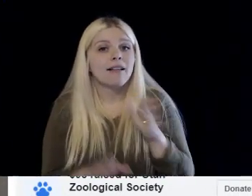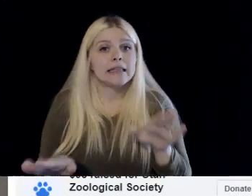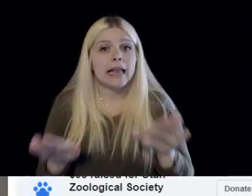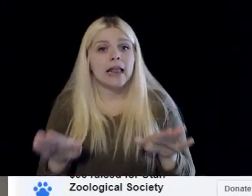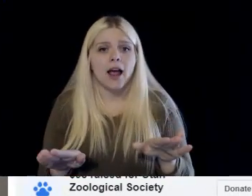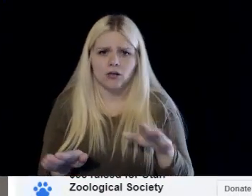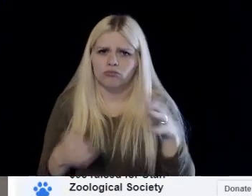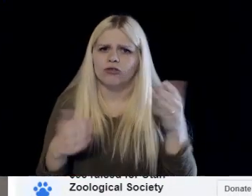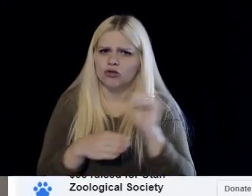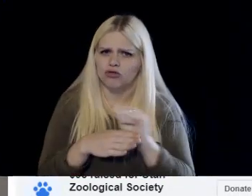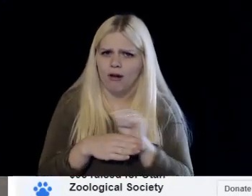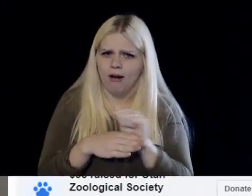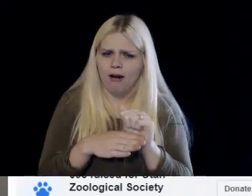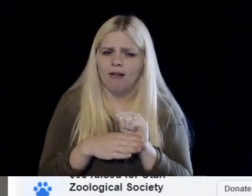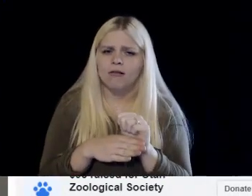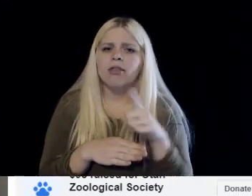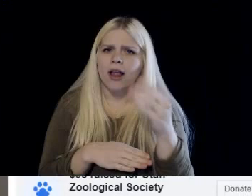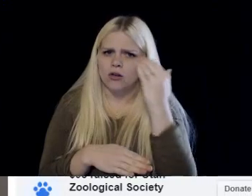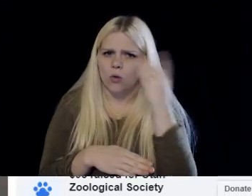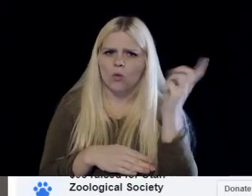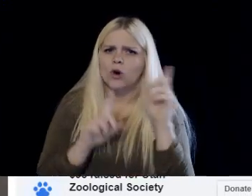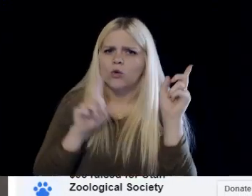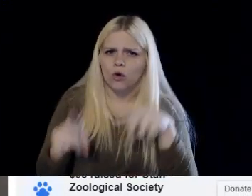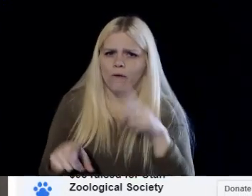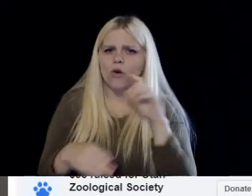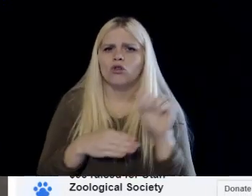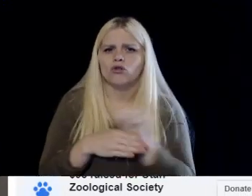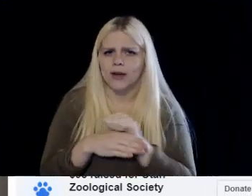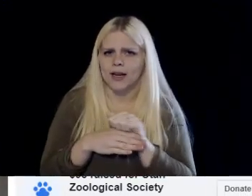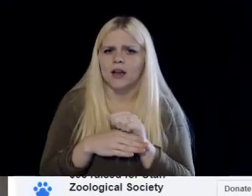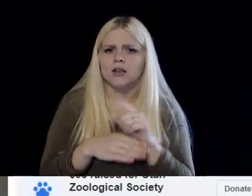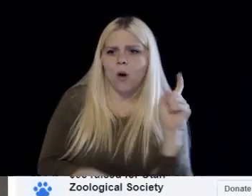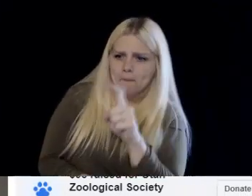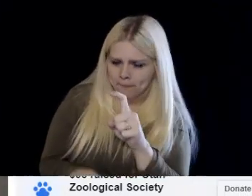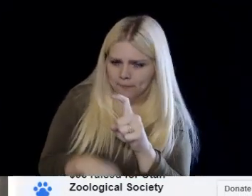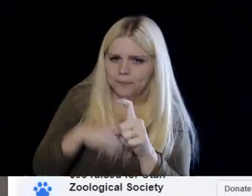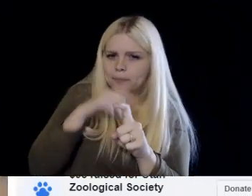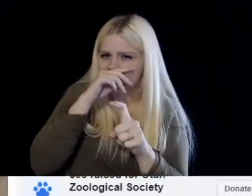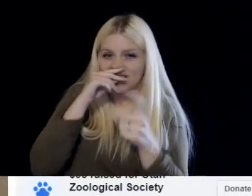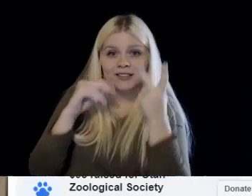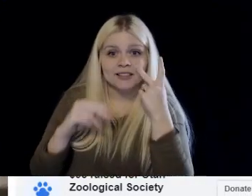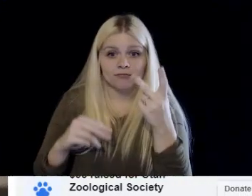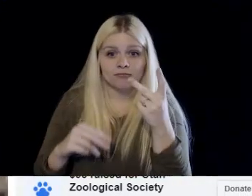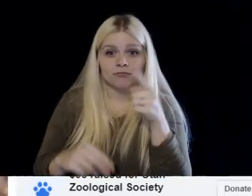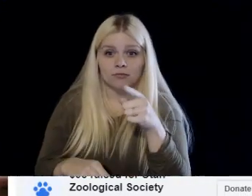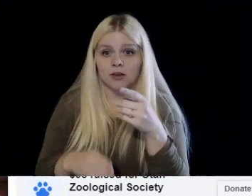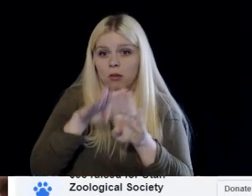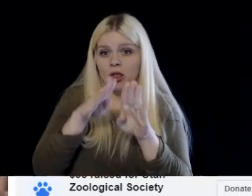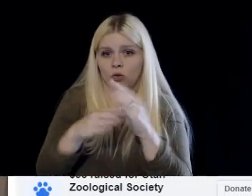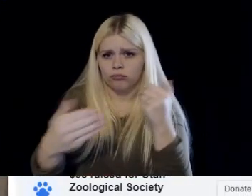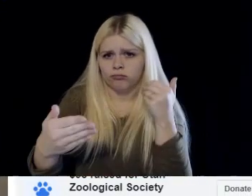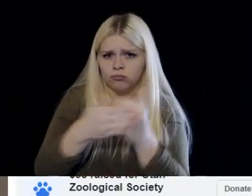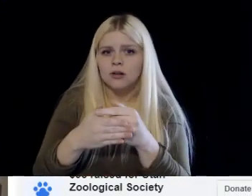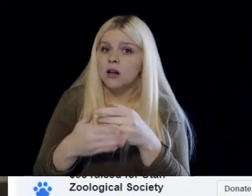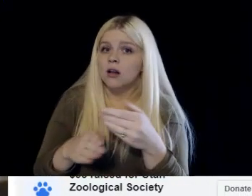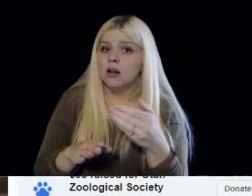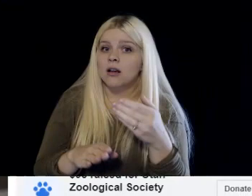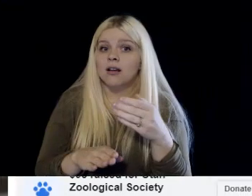them, they go to a very specific location- That tends to be very close to the door that he is normally asked to go into at the start of every training session.